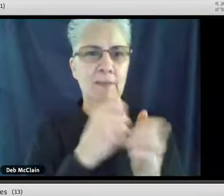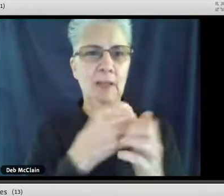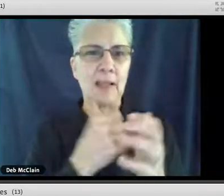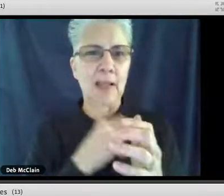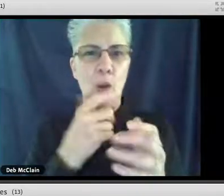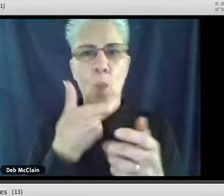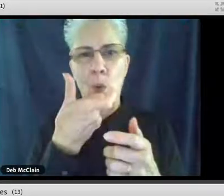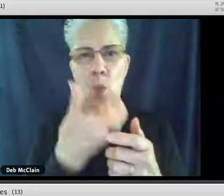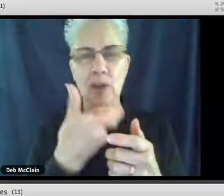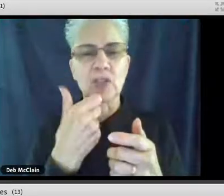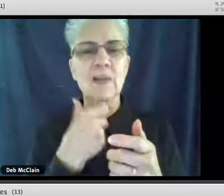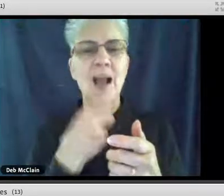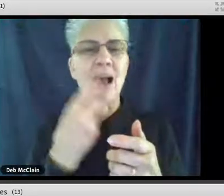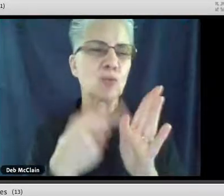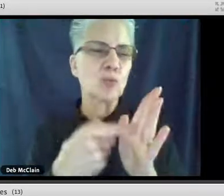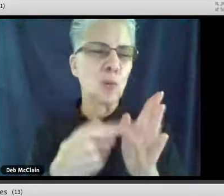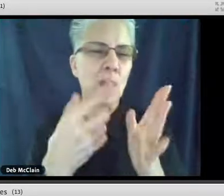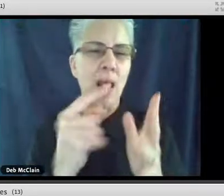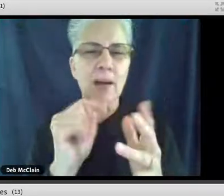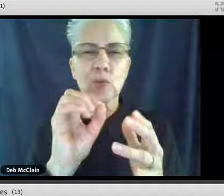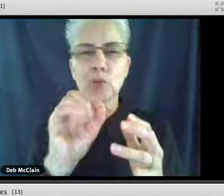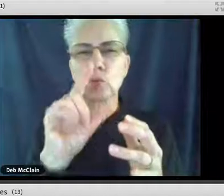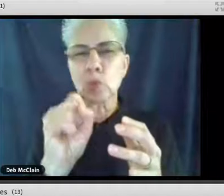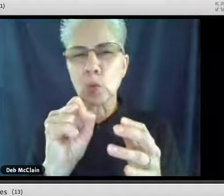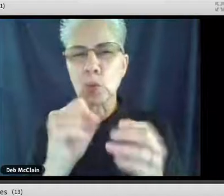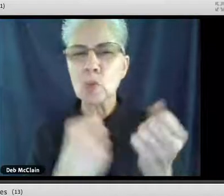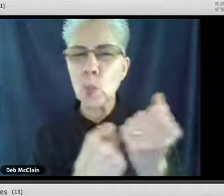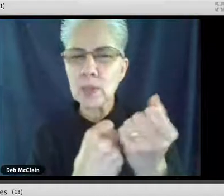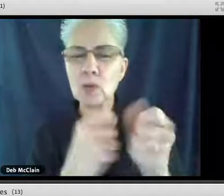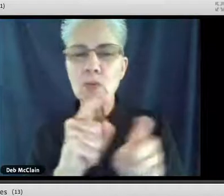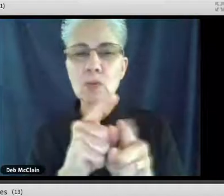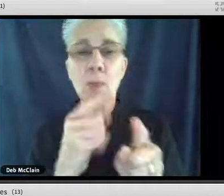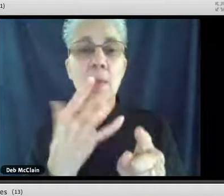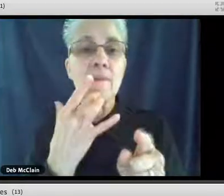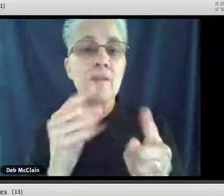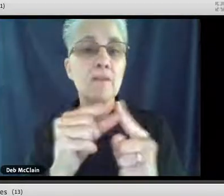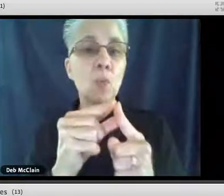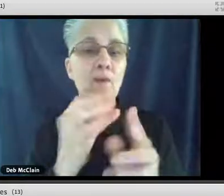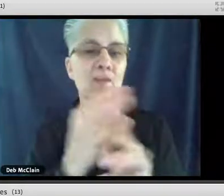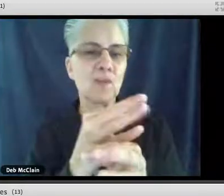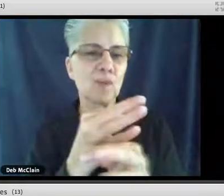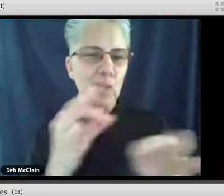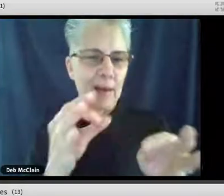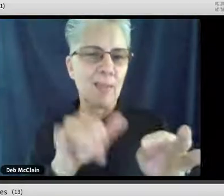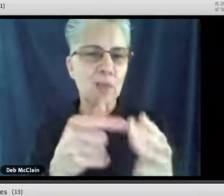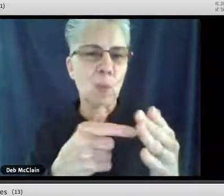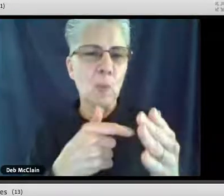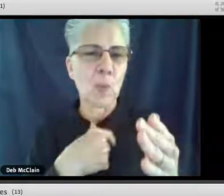I'm going to show you a lot of tools and a lot of resources, and, of course, my favorite word is free, so that is what we are going to focus on today.